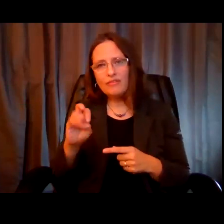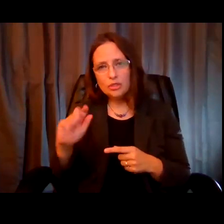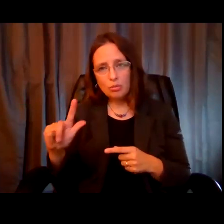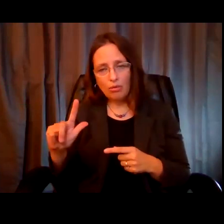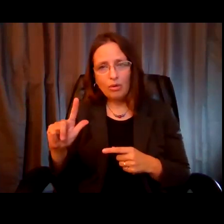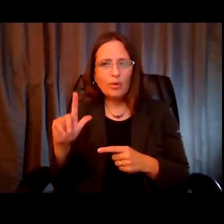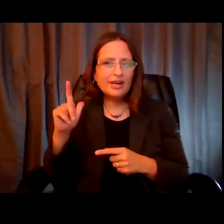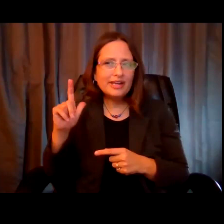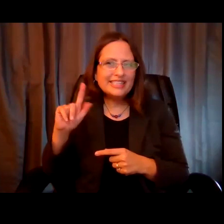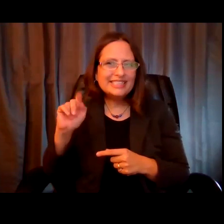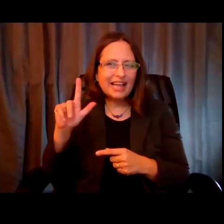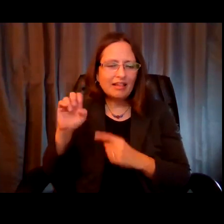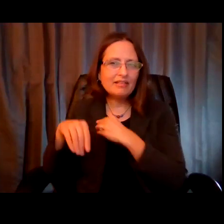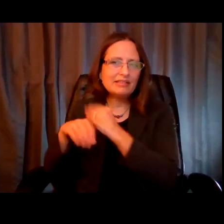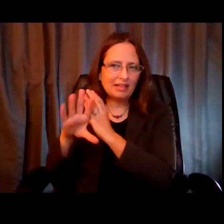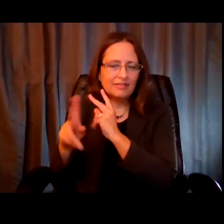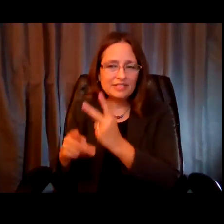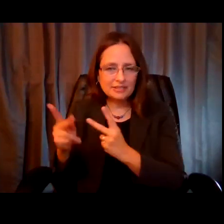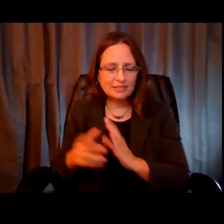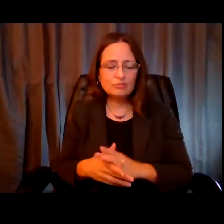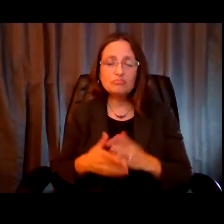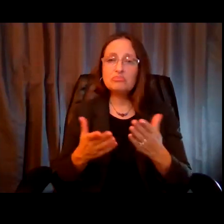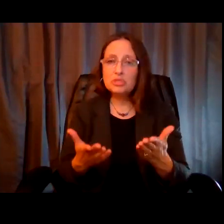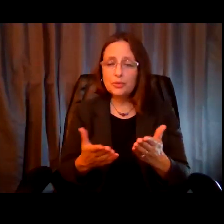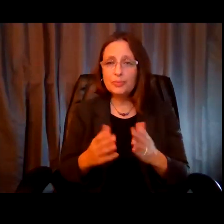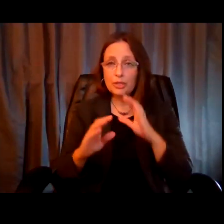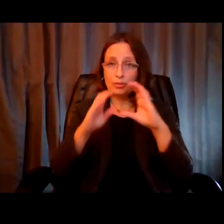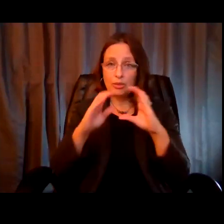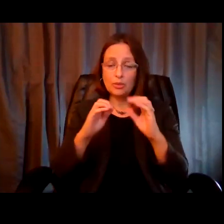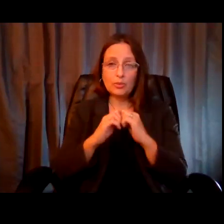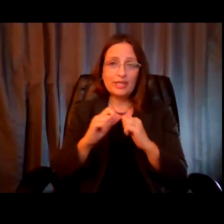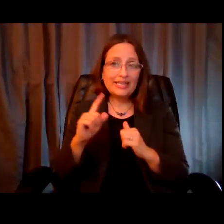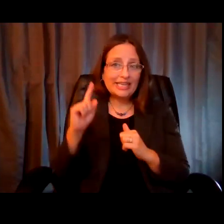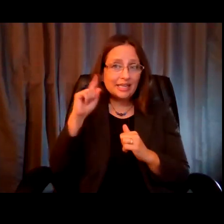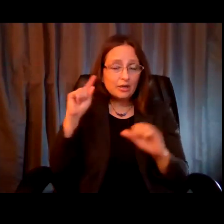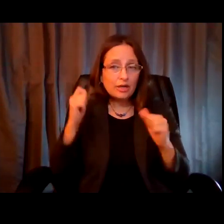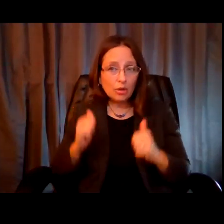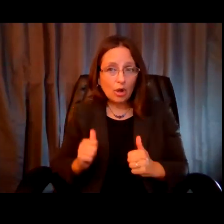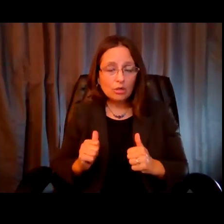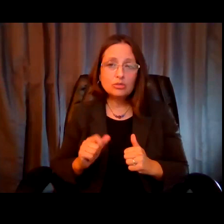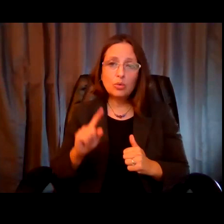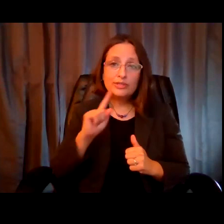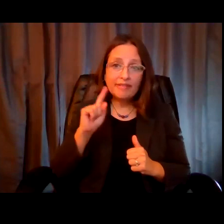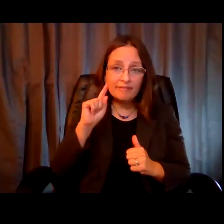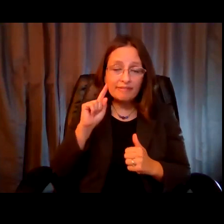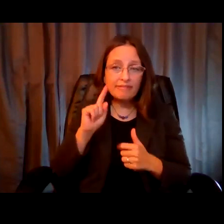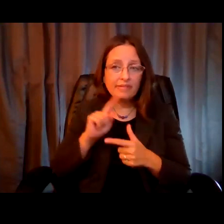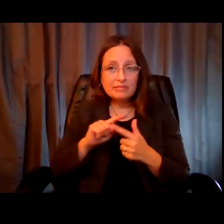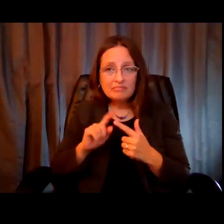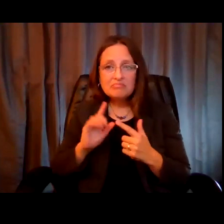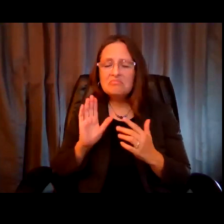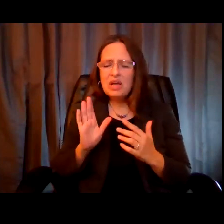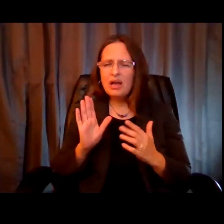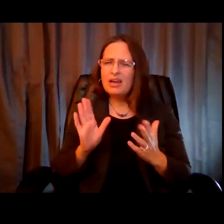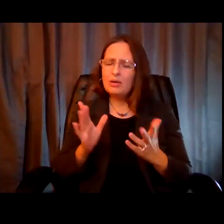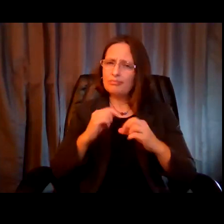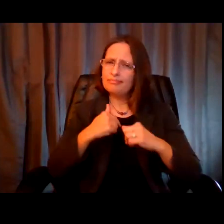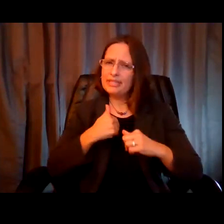I got at a local store and a pen that can wipe O you can bring it with you, it's light weight,